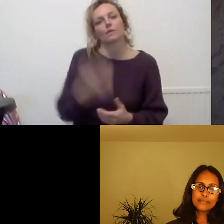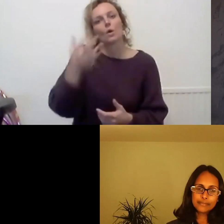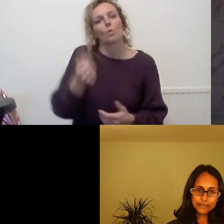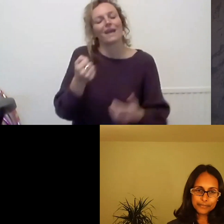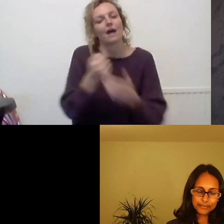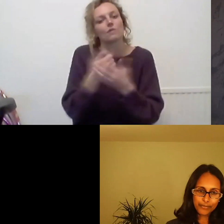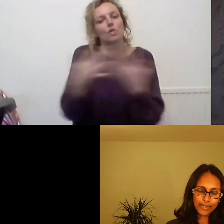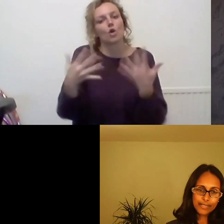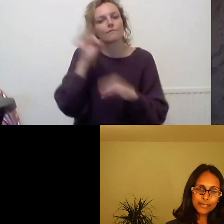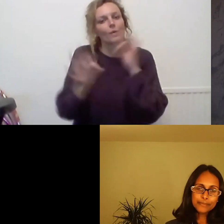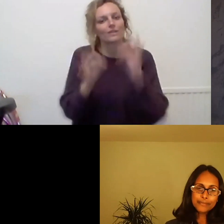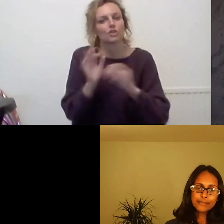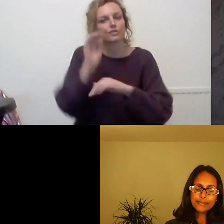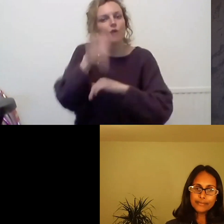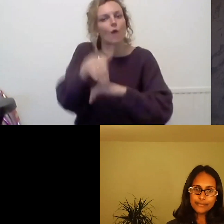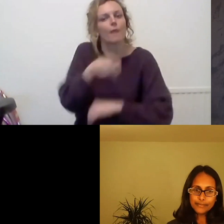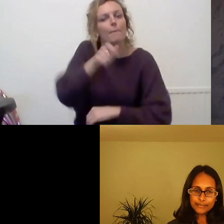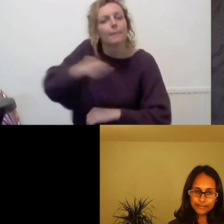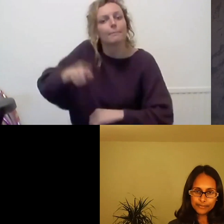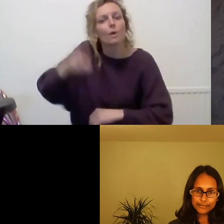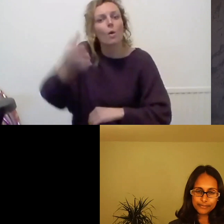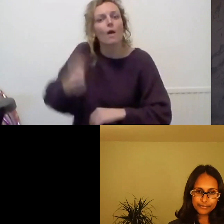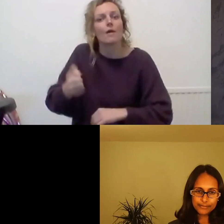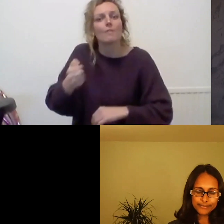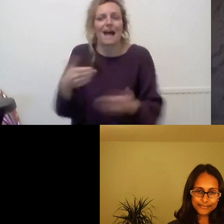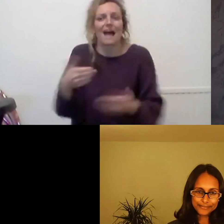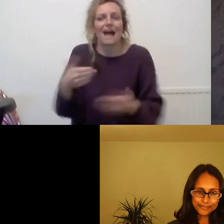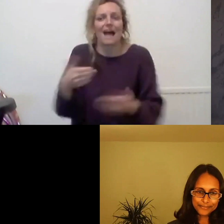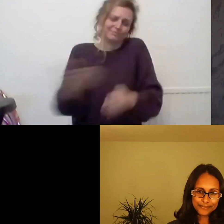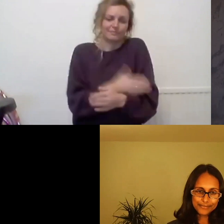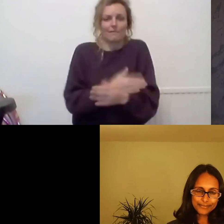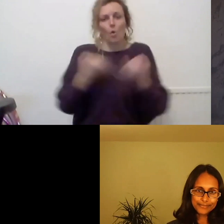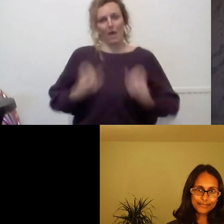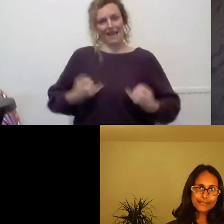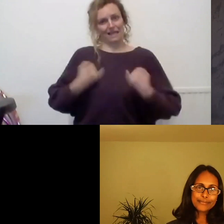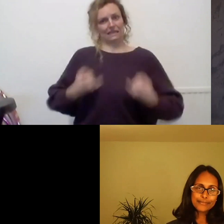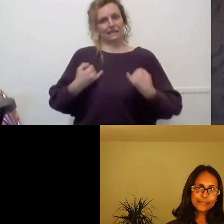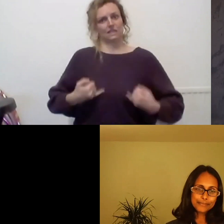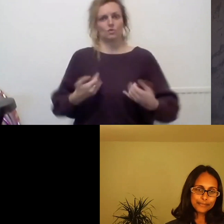and particularly autoimmune illnesses. So I want to go to the GPS Now, let's start with